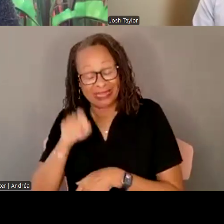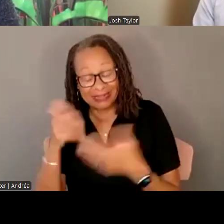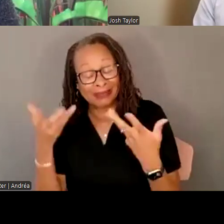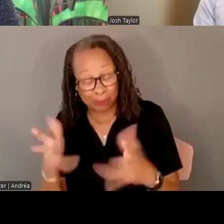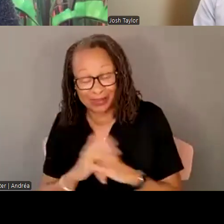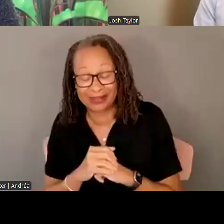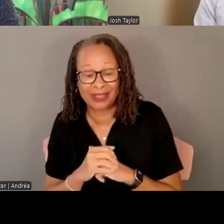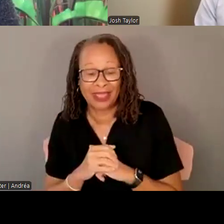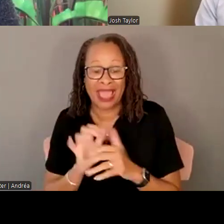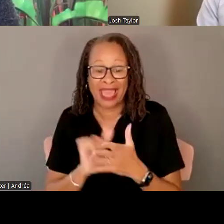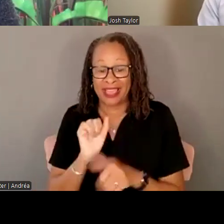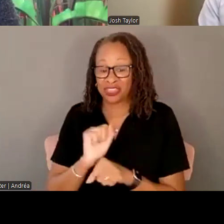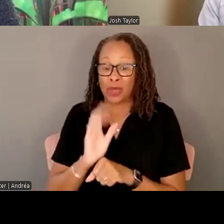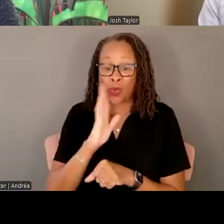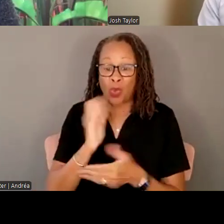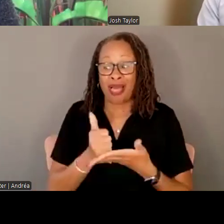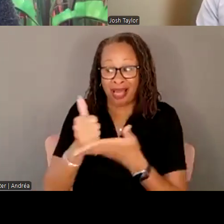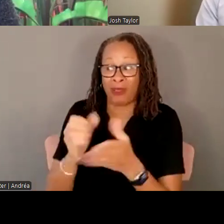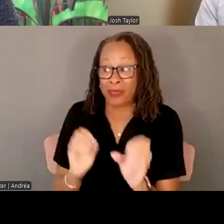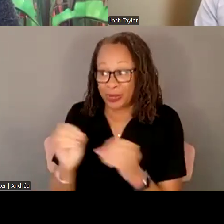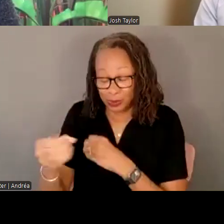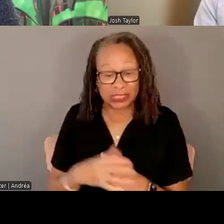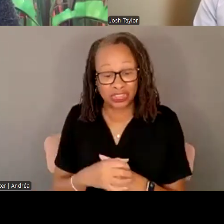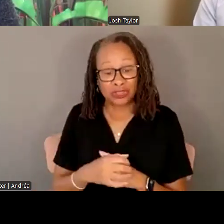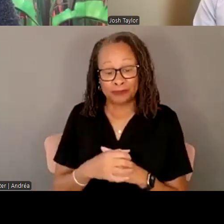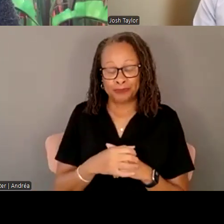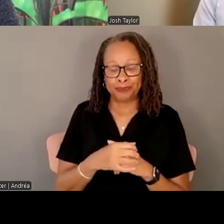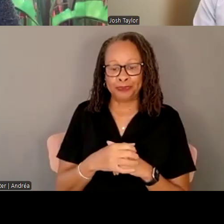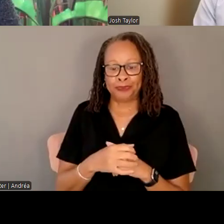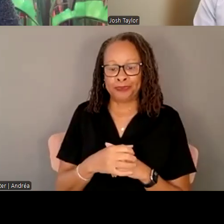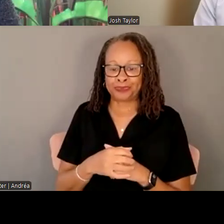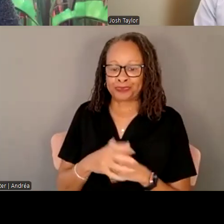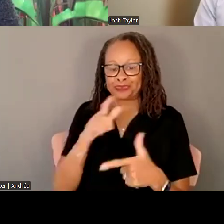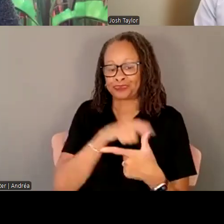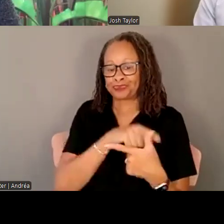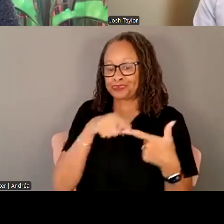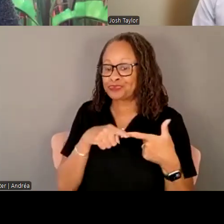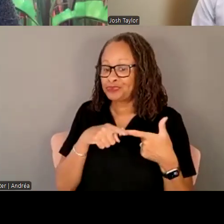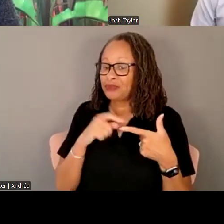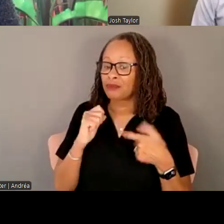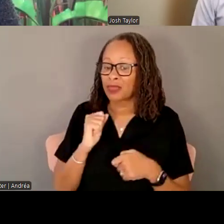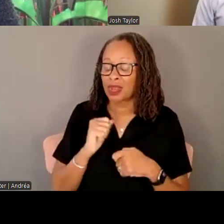that are really going to help the organization? And then we work